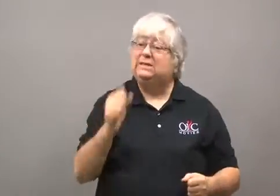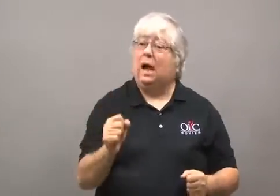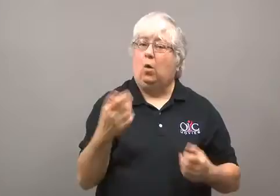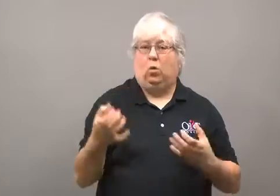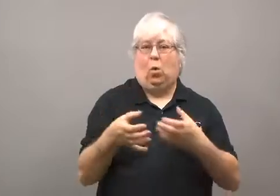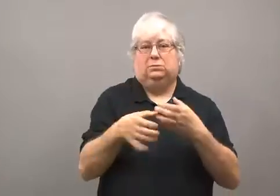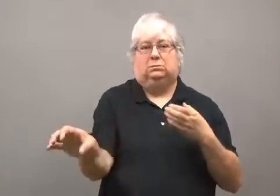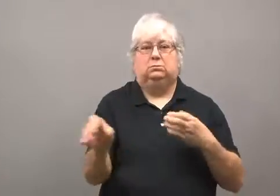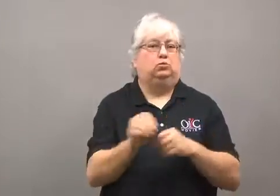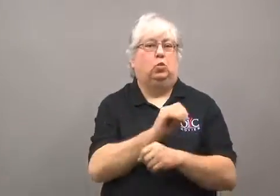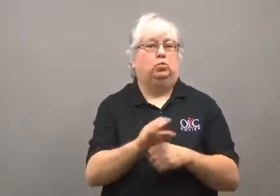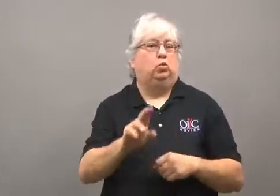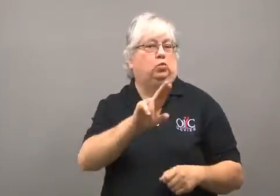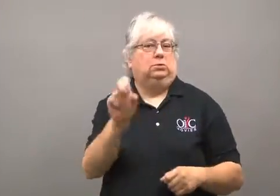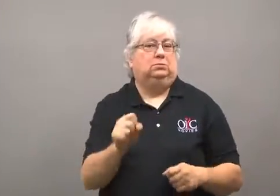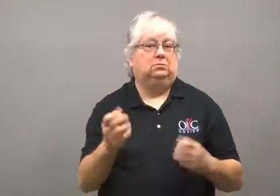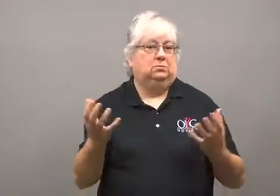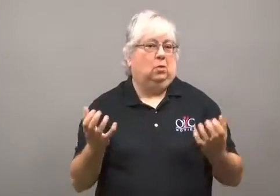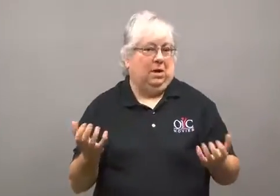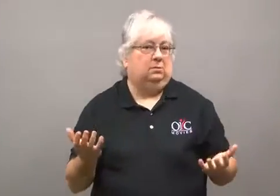The Southern states wanted to secede from the United States.